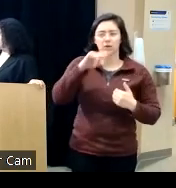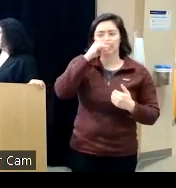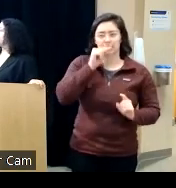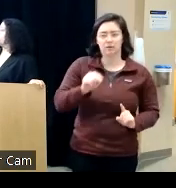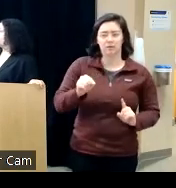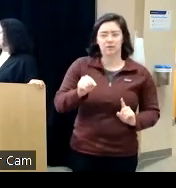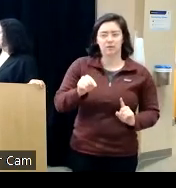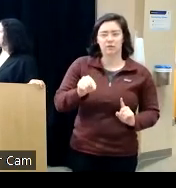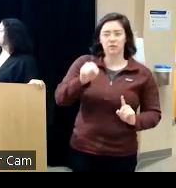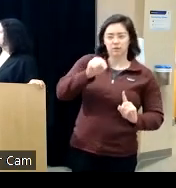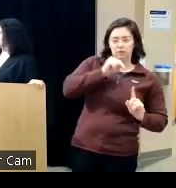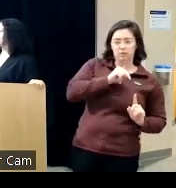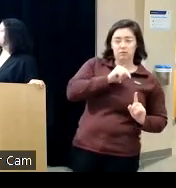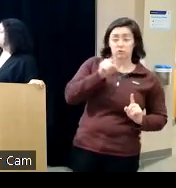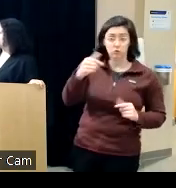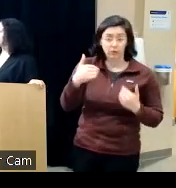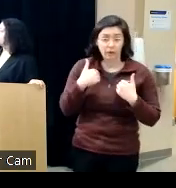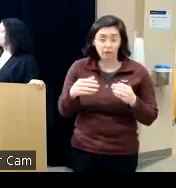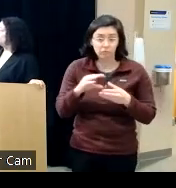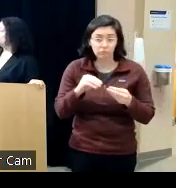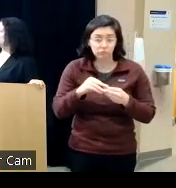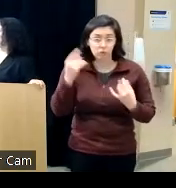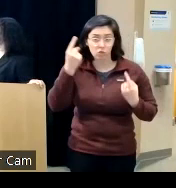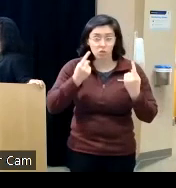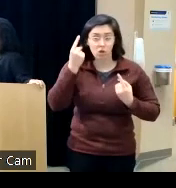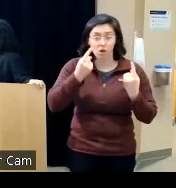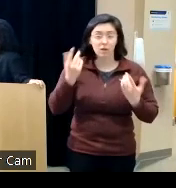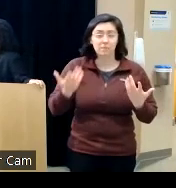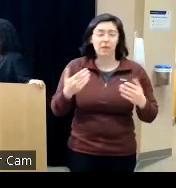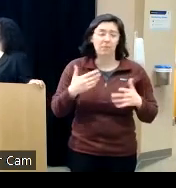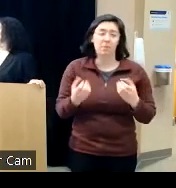girls I'm not sure if you have any thoughts about that I know that's likely multiple steps ahead